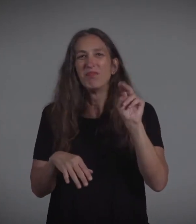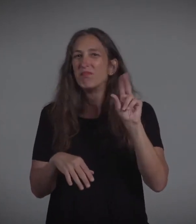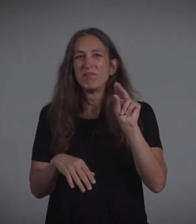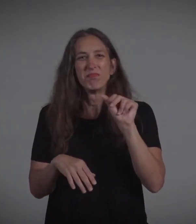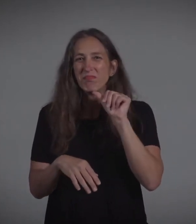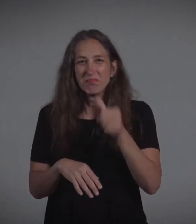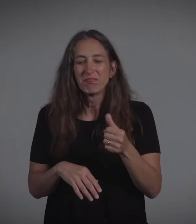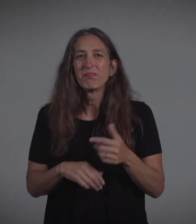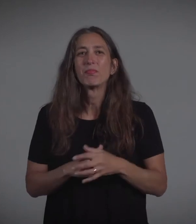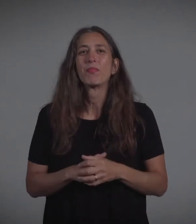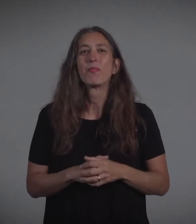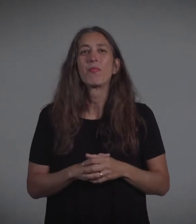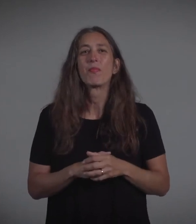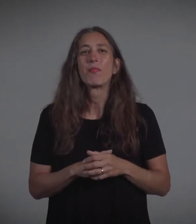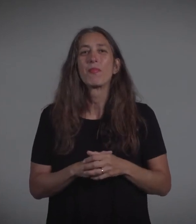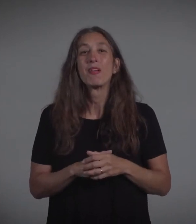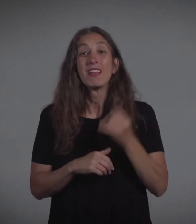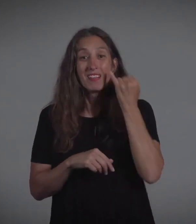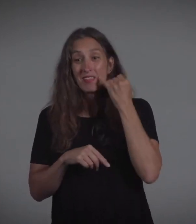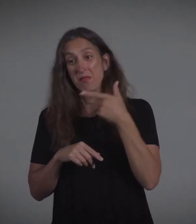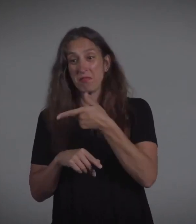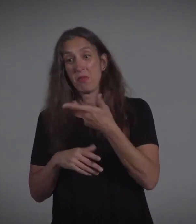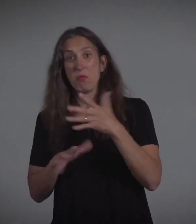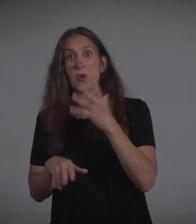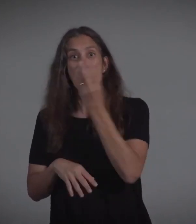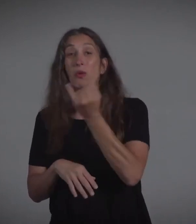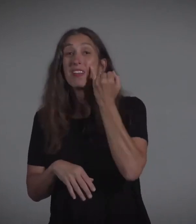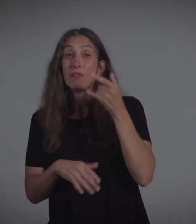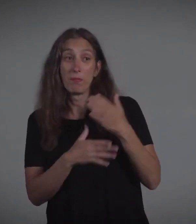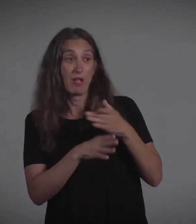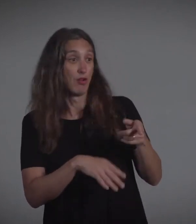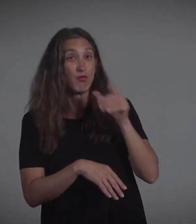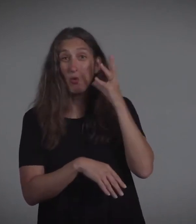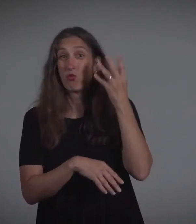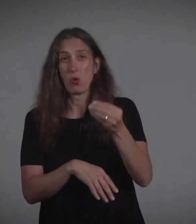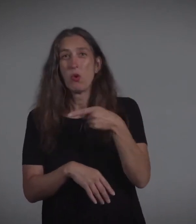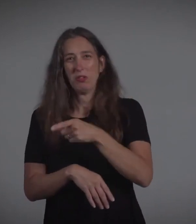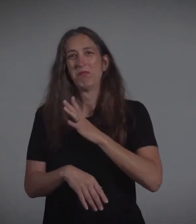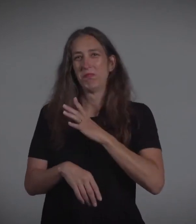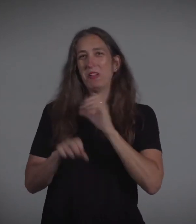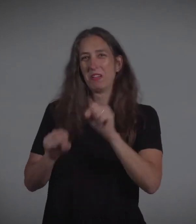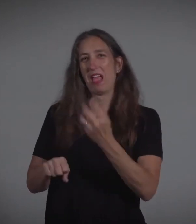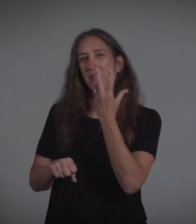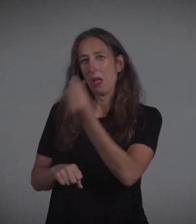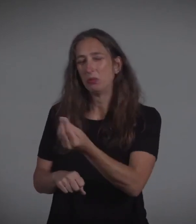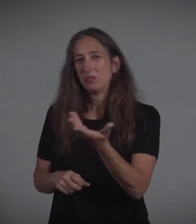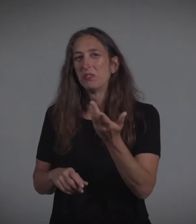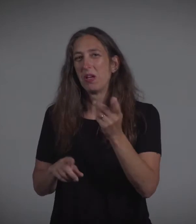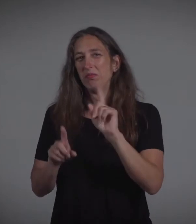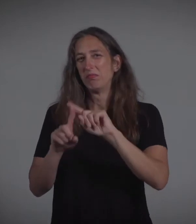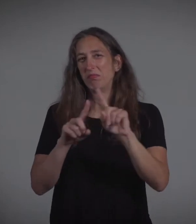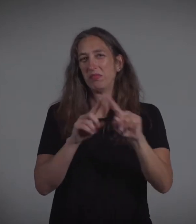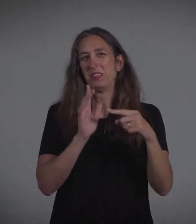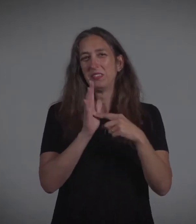It's alright for the abusive partner to go out and have fun, but the partner being controlled needs permission to do the same.